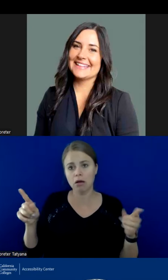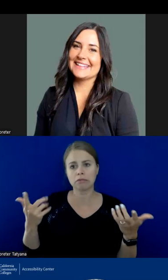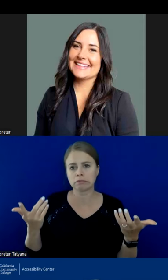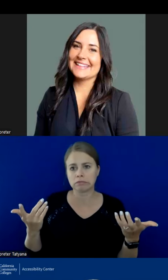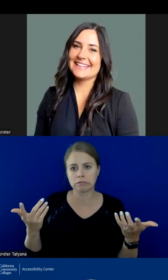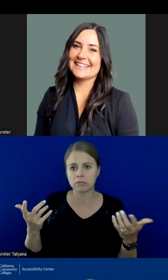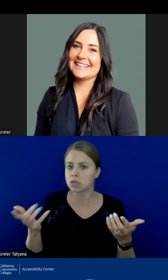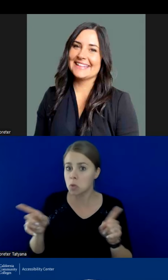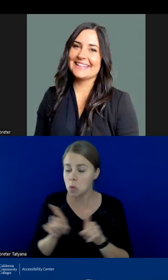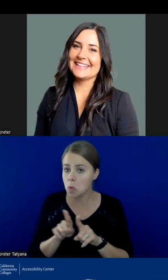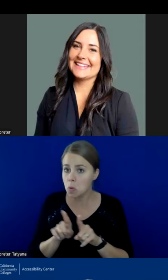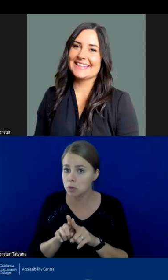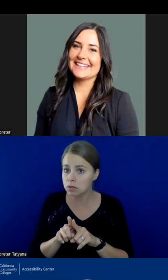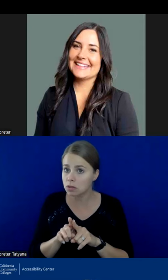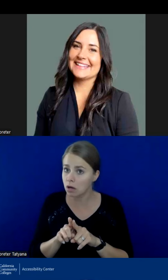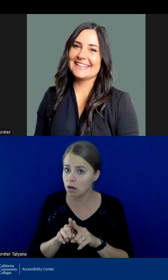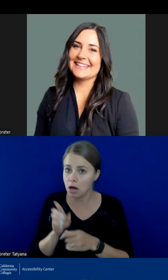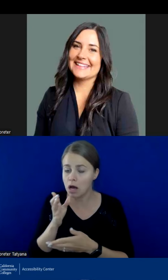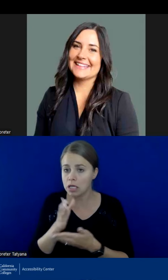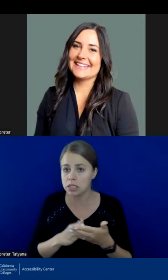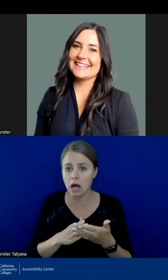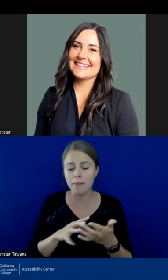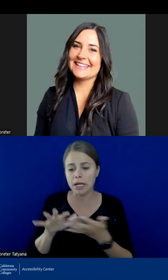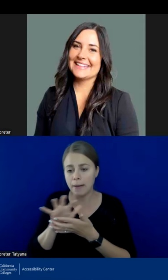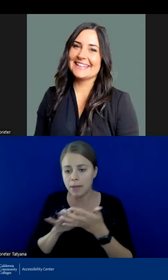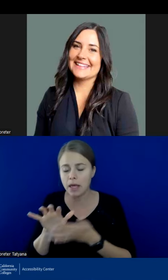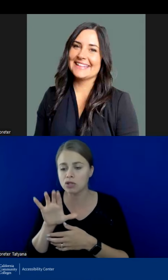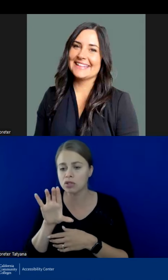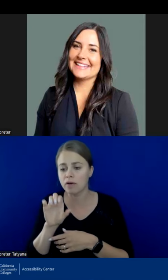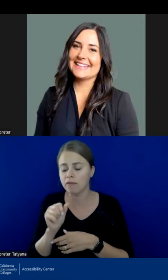or some combination of galaxies.